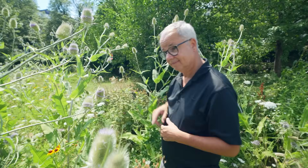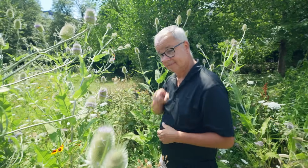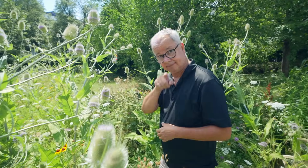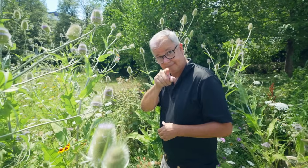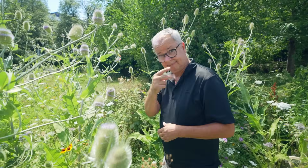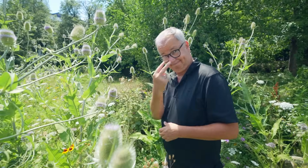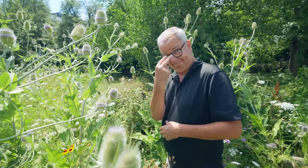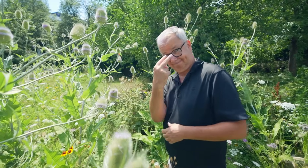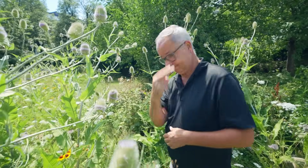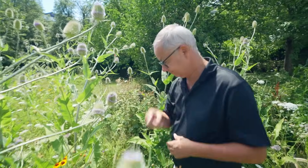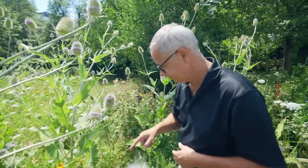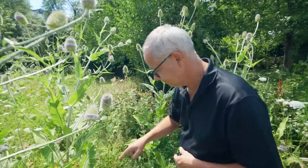See this?